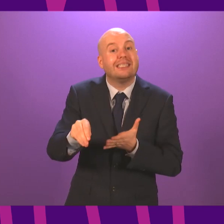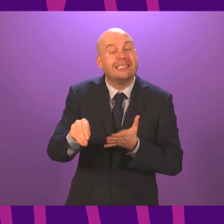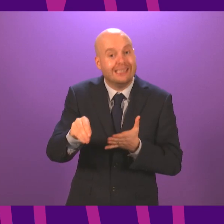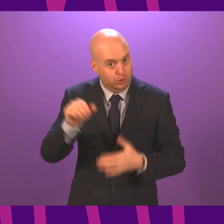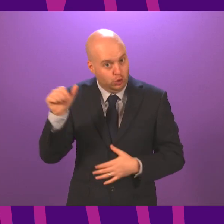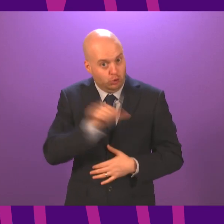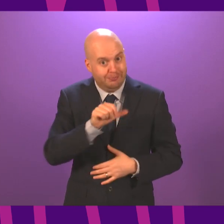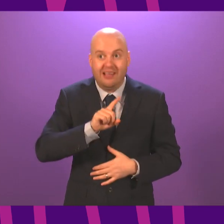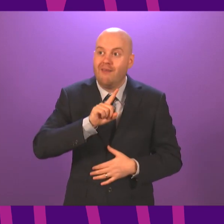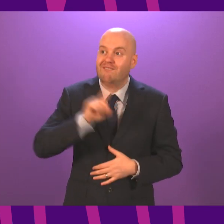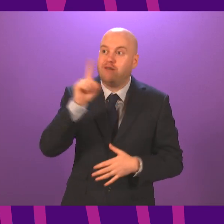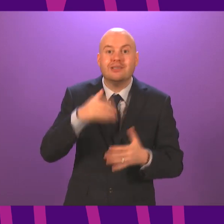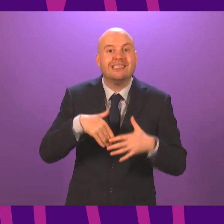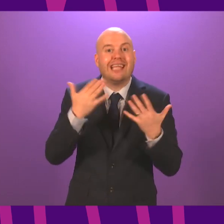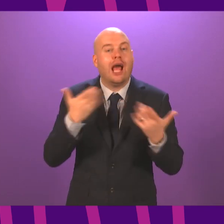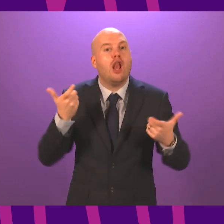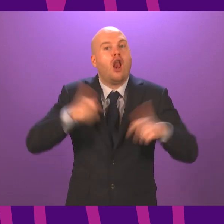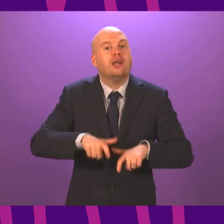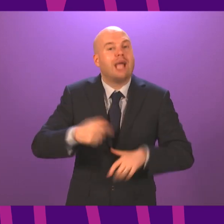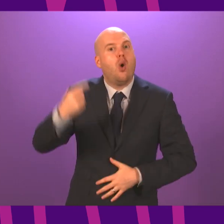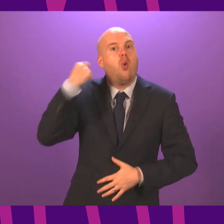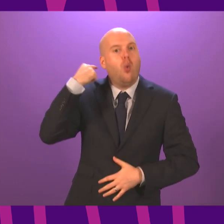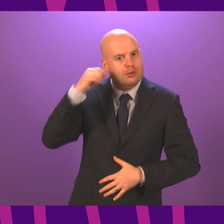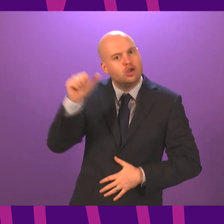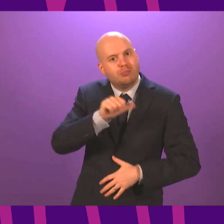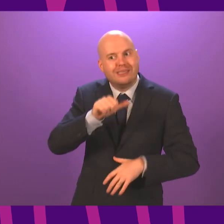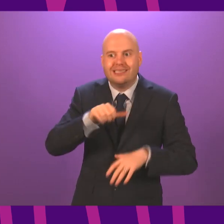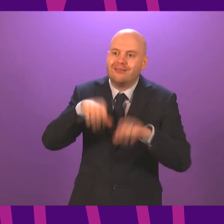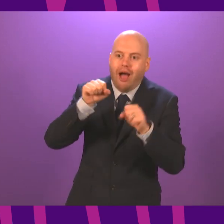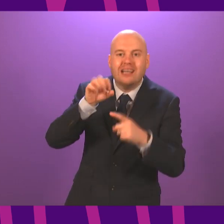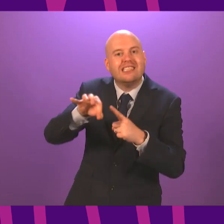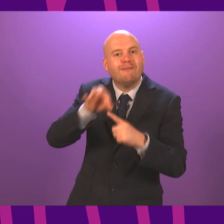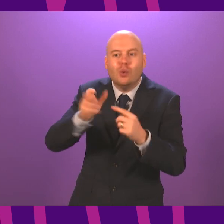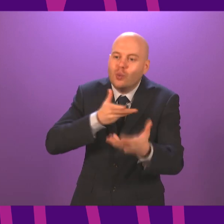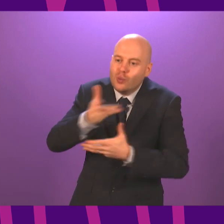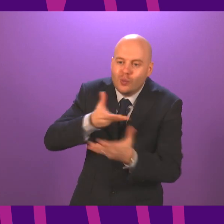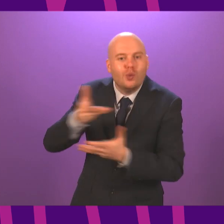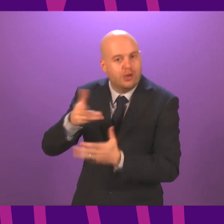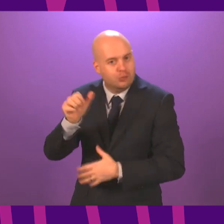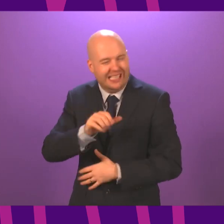was the first day of lockdown and more than 500 interviews had to be postponed, but we are now getting back on track.